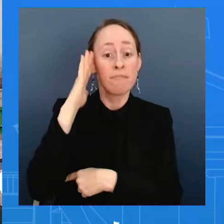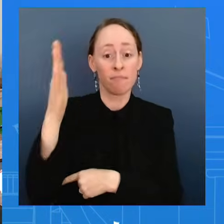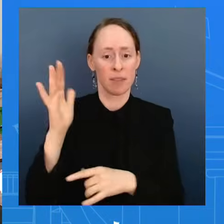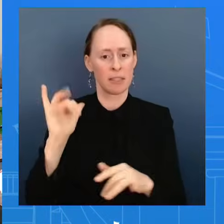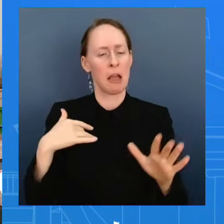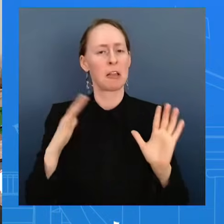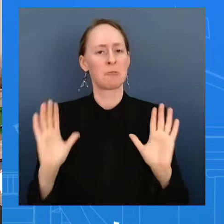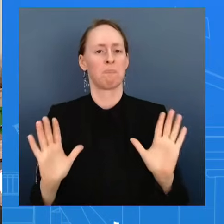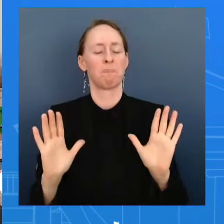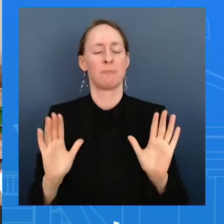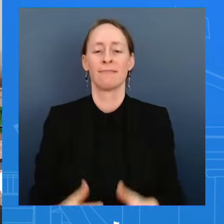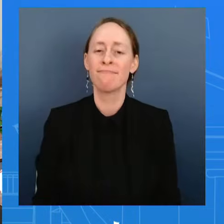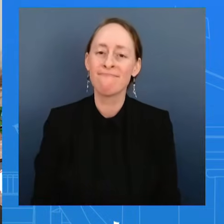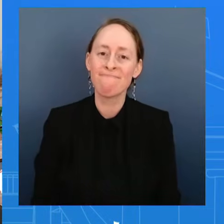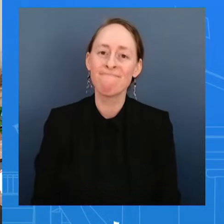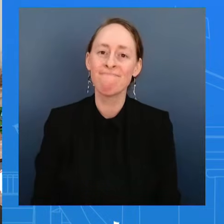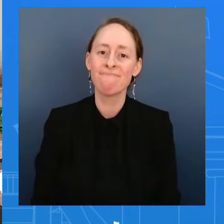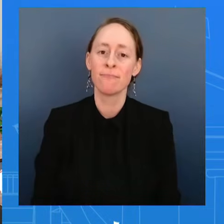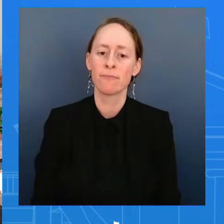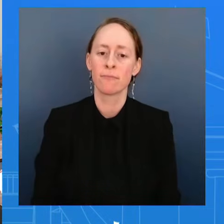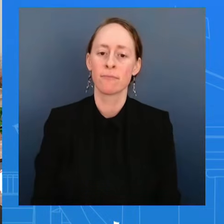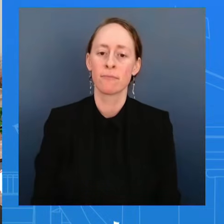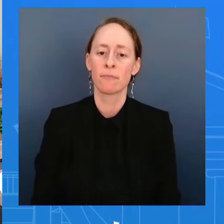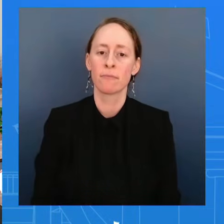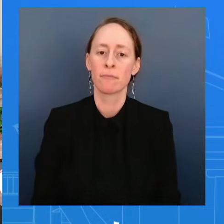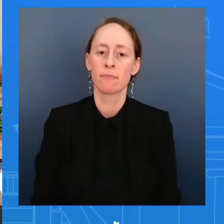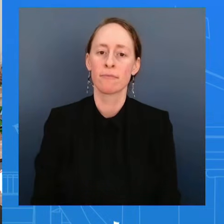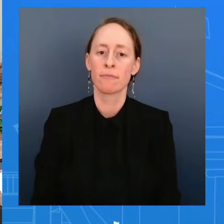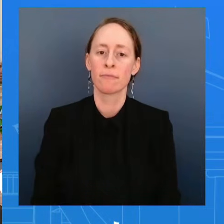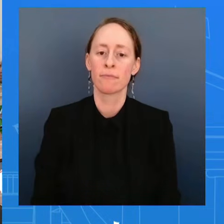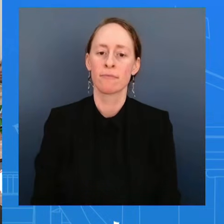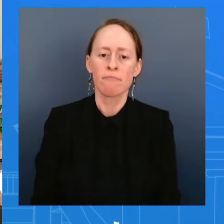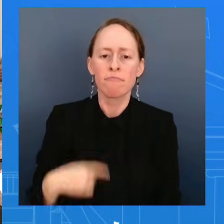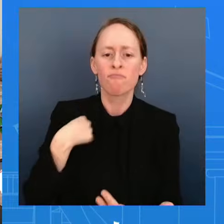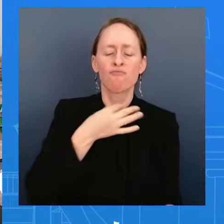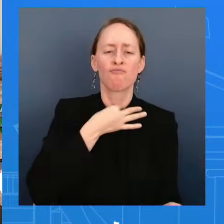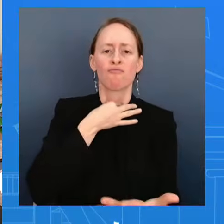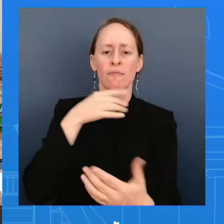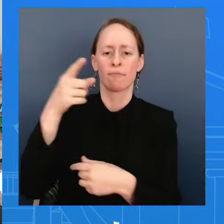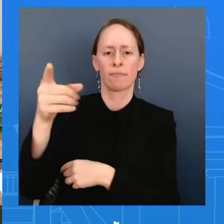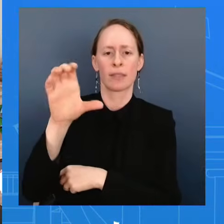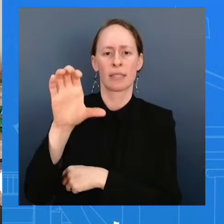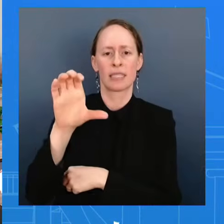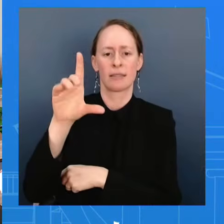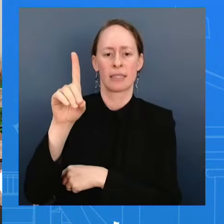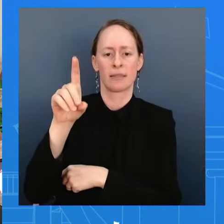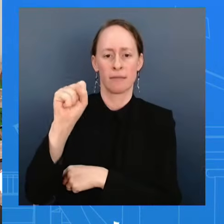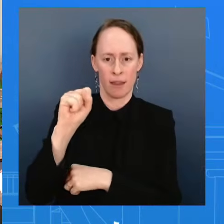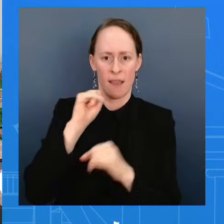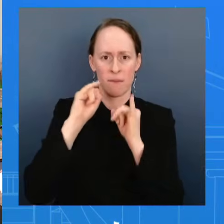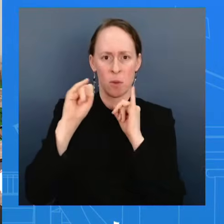The president is going to do that, as we have seen in the last two days and beyond -- not just the last two days.